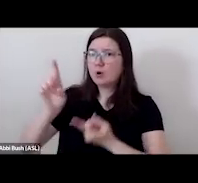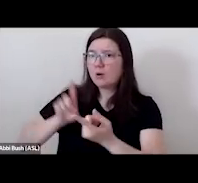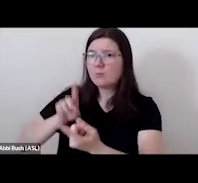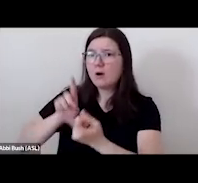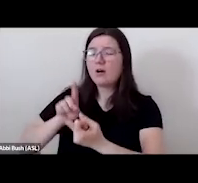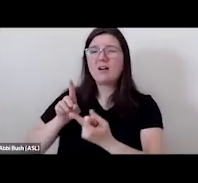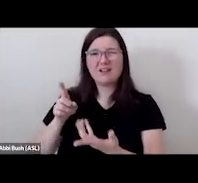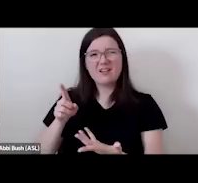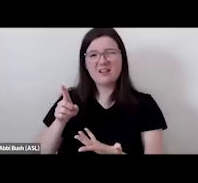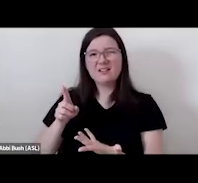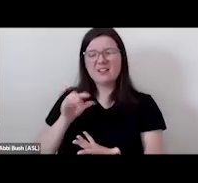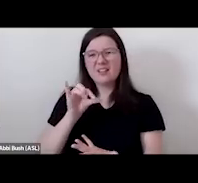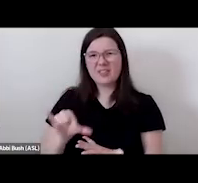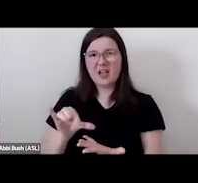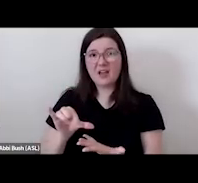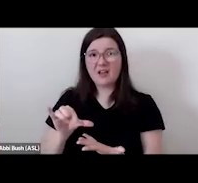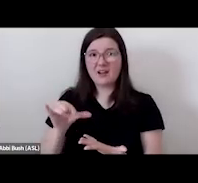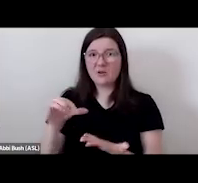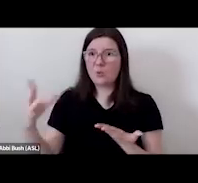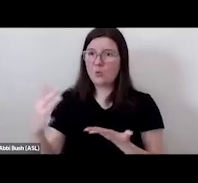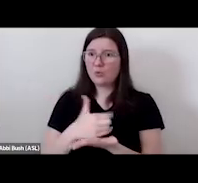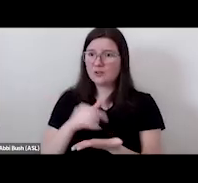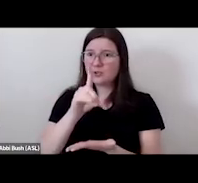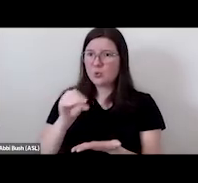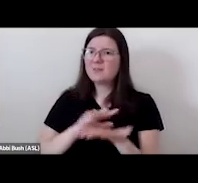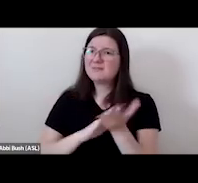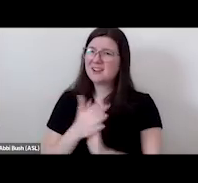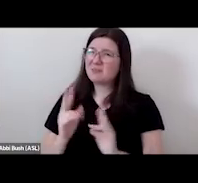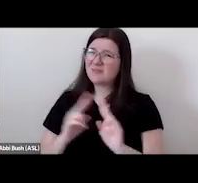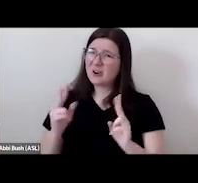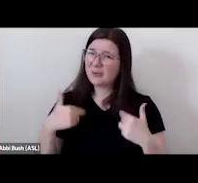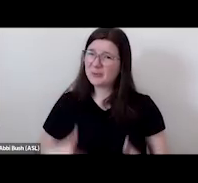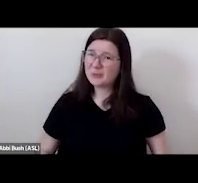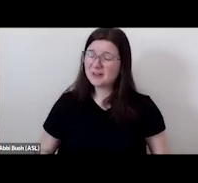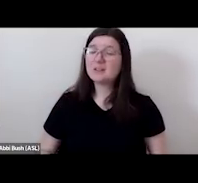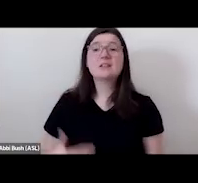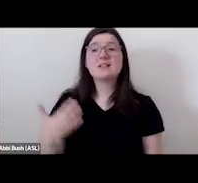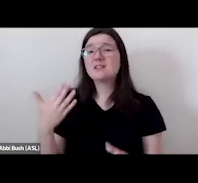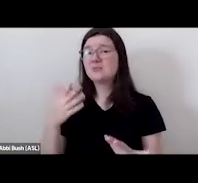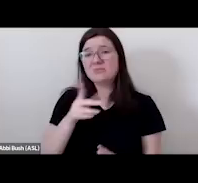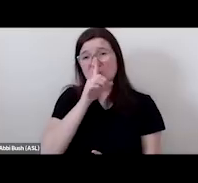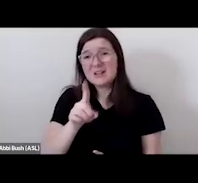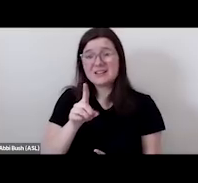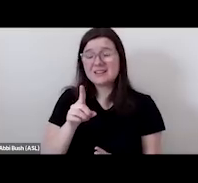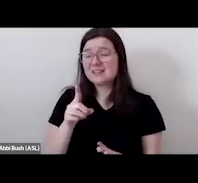You could have like a pretty messy home and then go through a pretty traumatic life experience and not be able to take care of your house